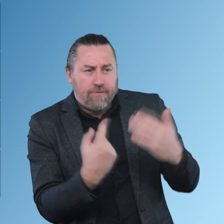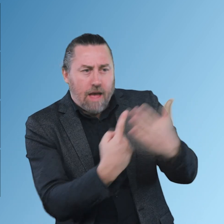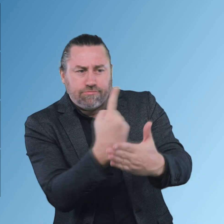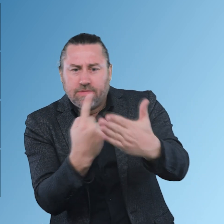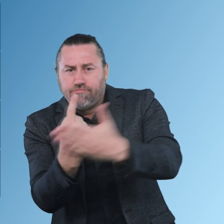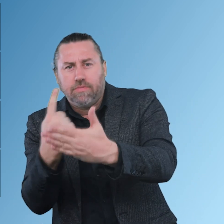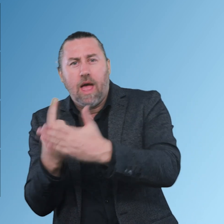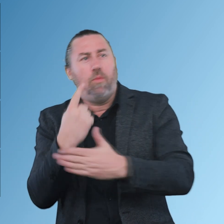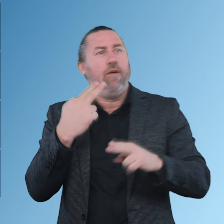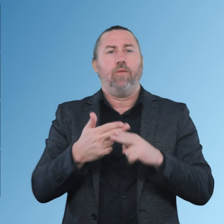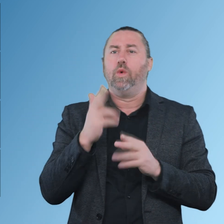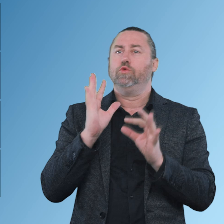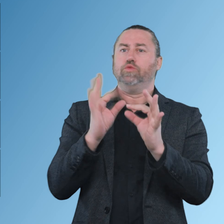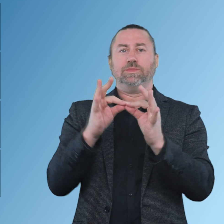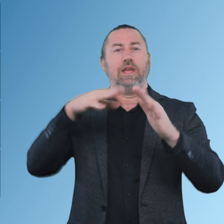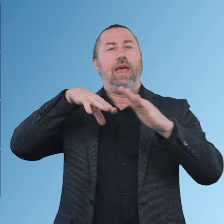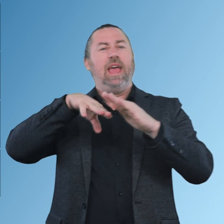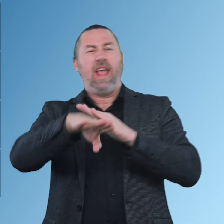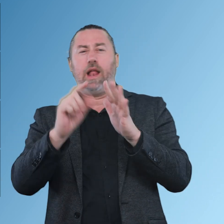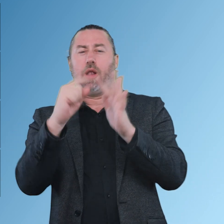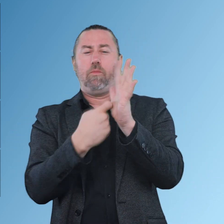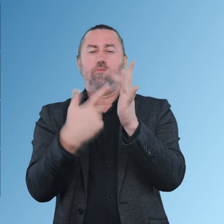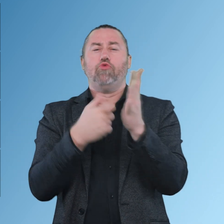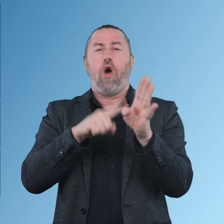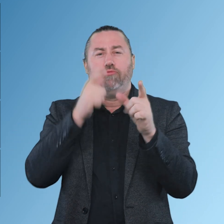to accessing Auslan interpreters in primary care settings.